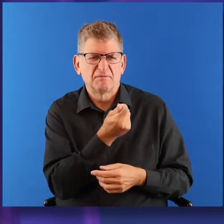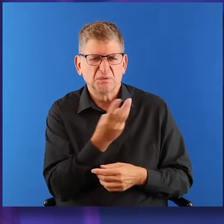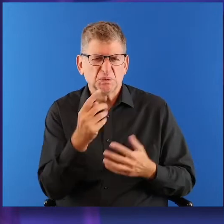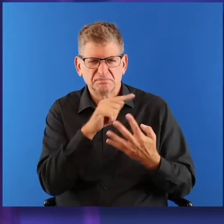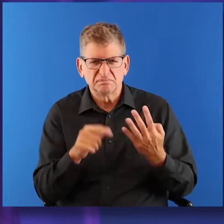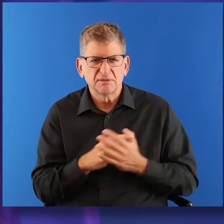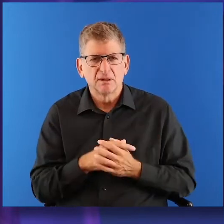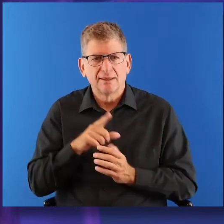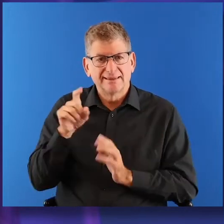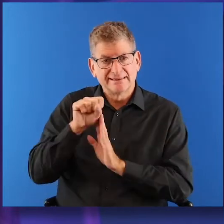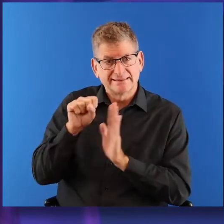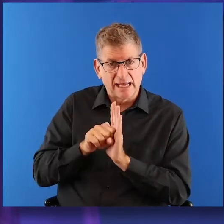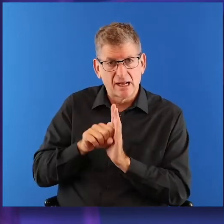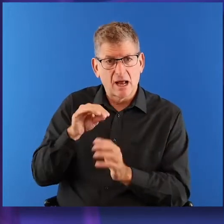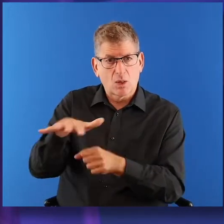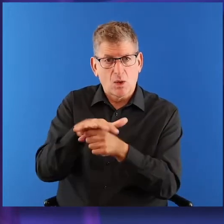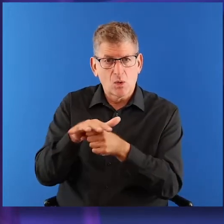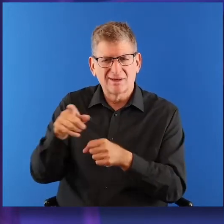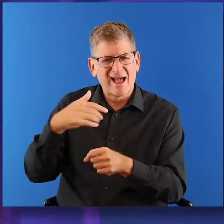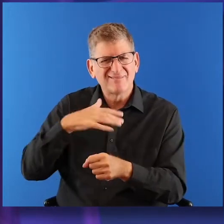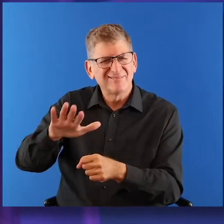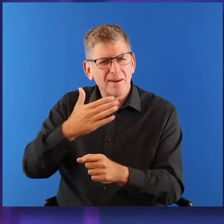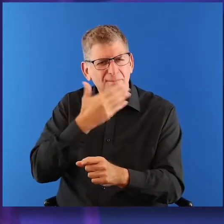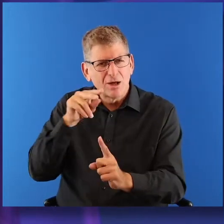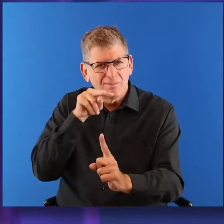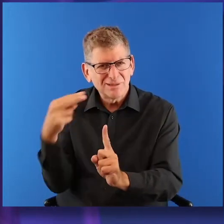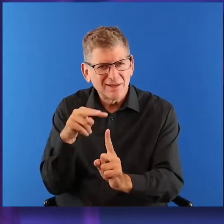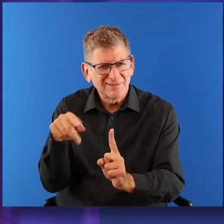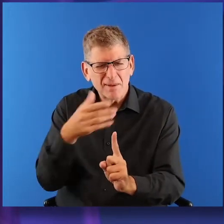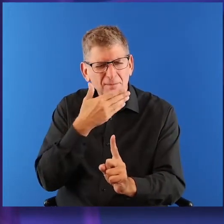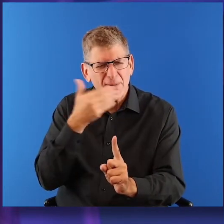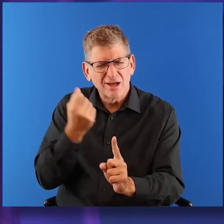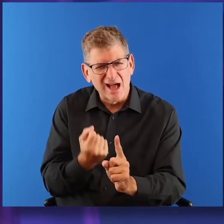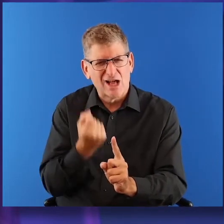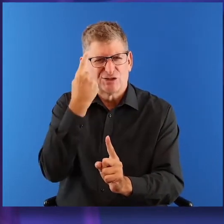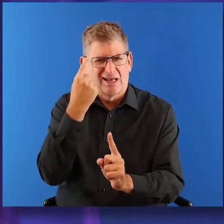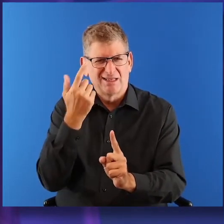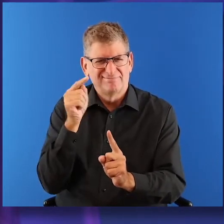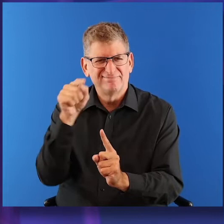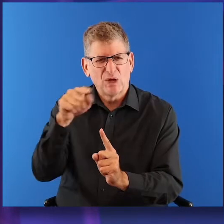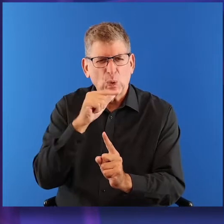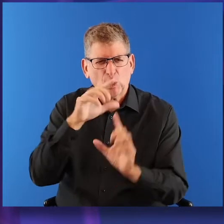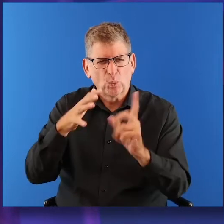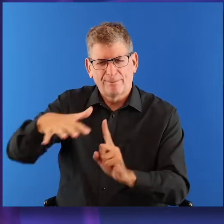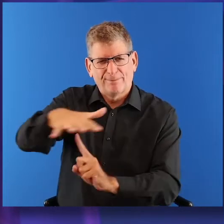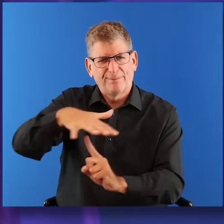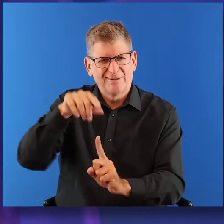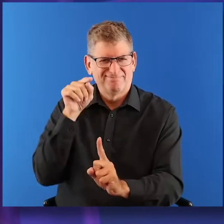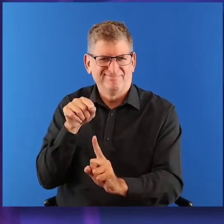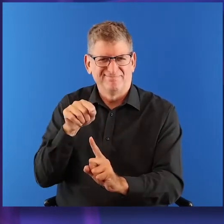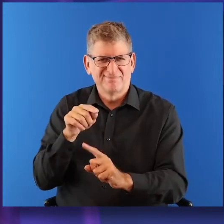a better vantage point to really understand who are the groups in your organizations who are poised on the ground to have the greatest impact.